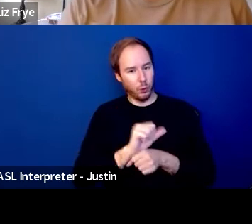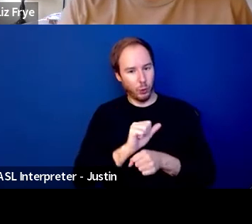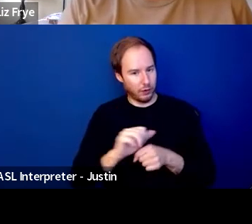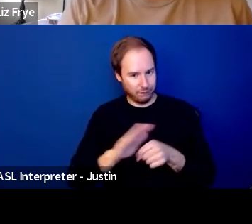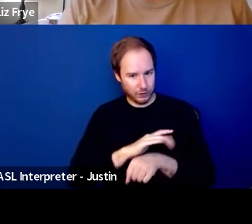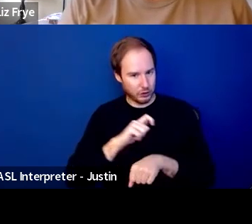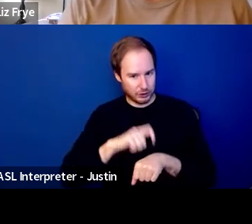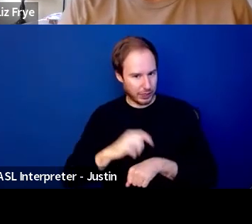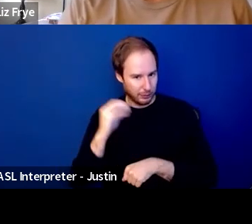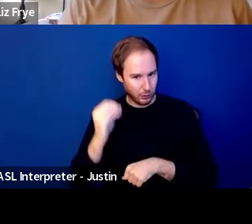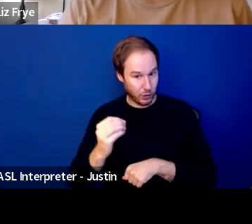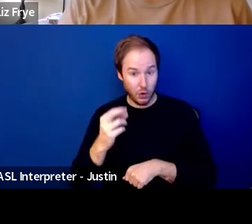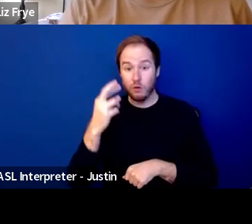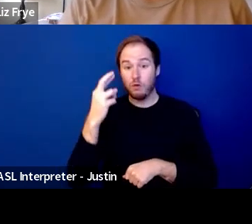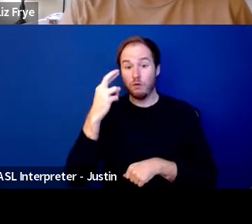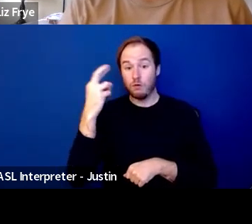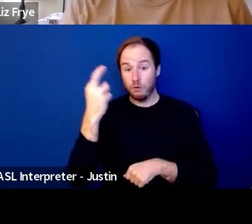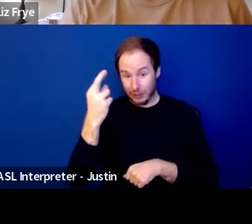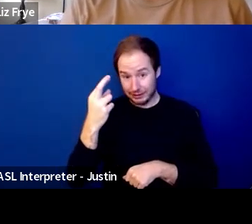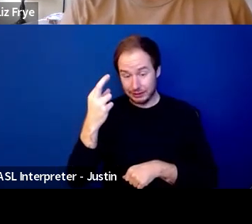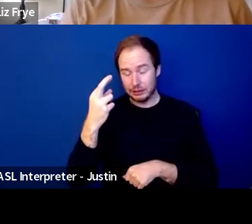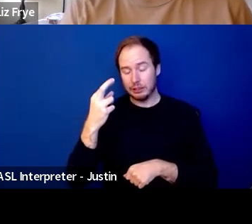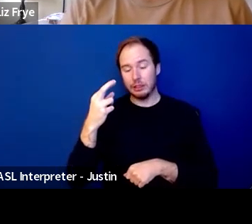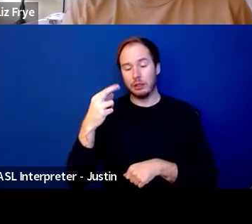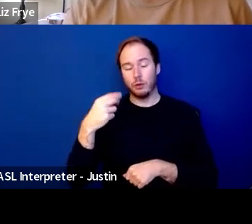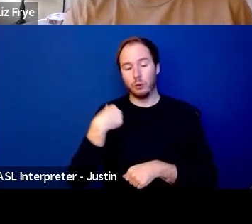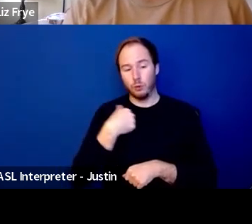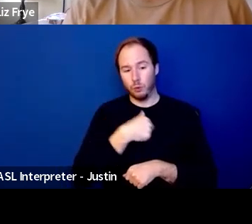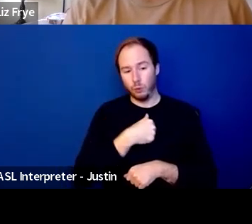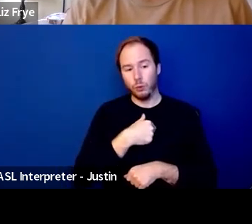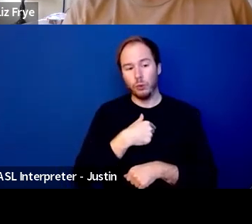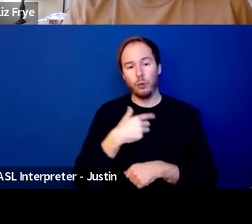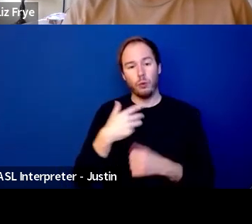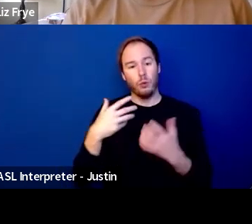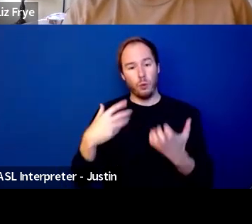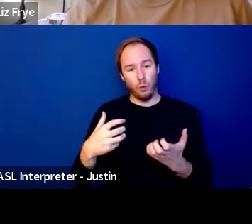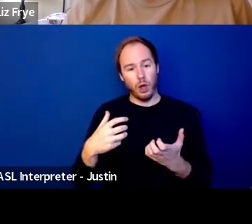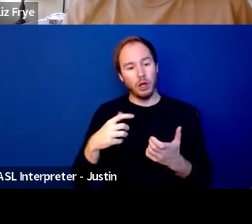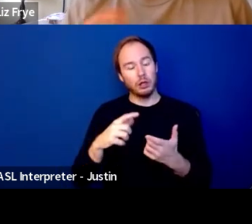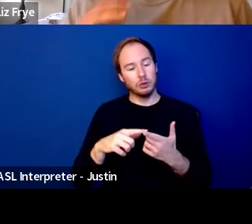And part of the reason for that is that we not only want to be the people sort of